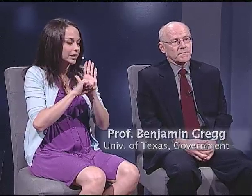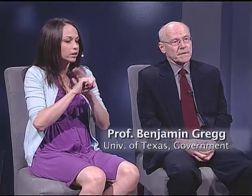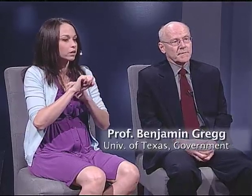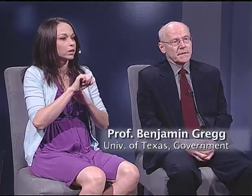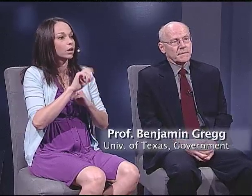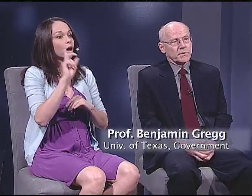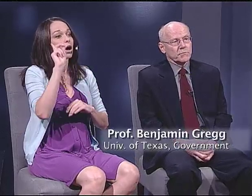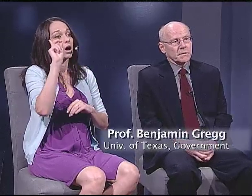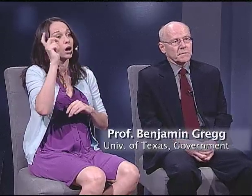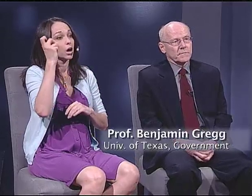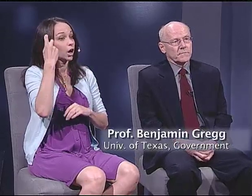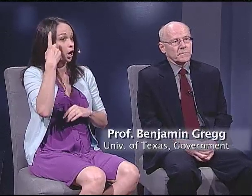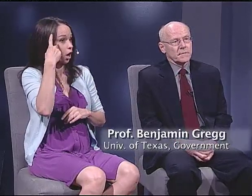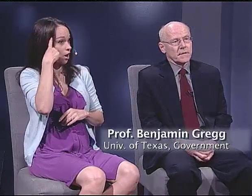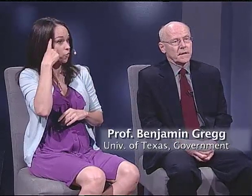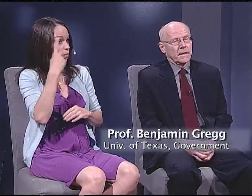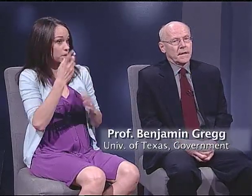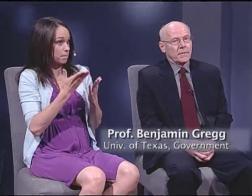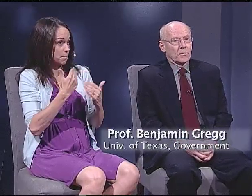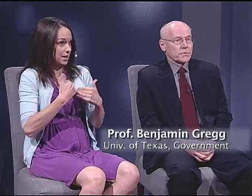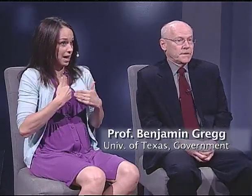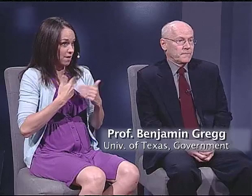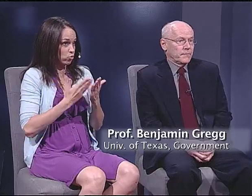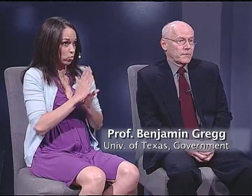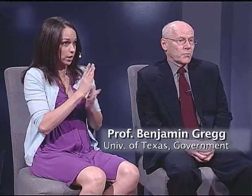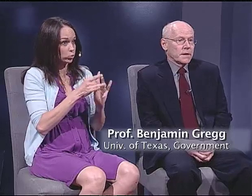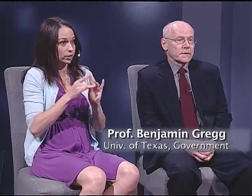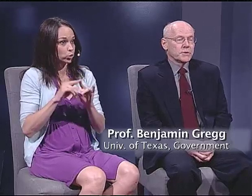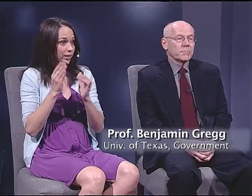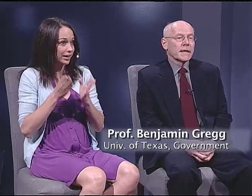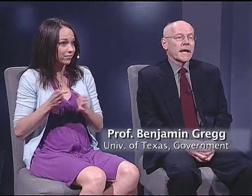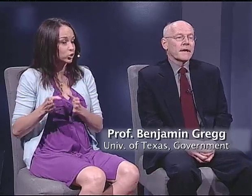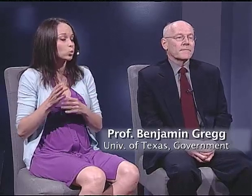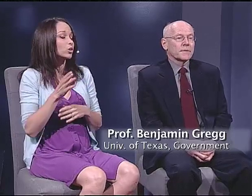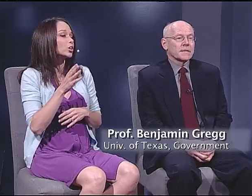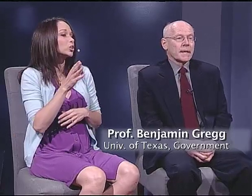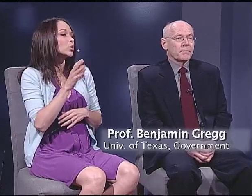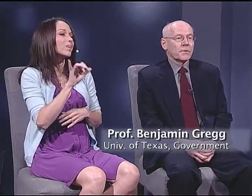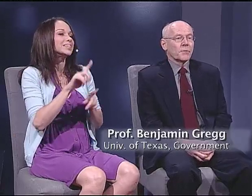these would be the individual and so forth. Those are different from rights that you might have for example